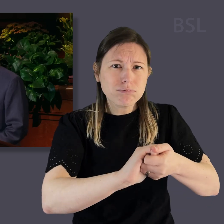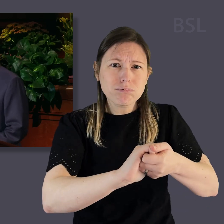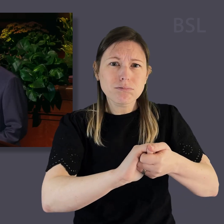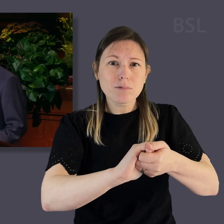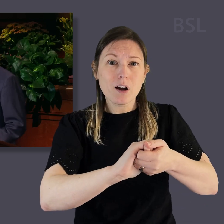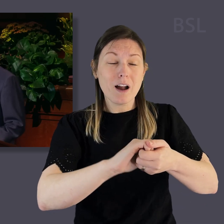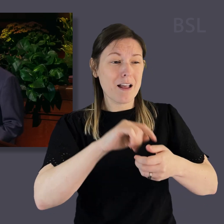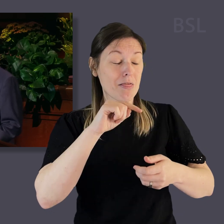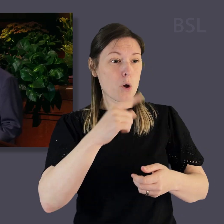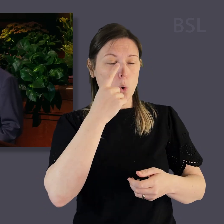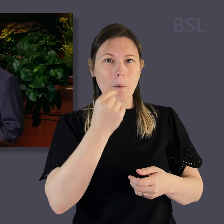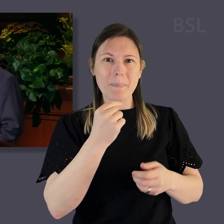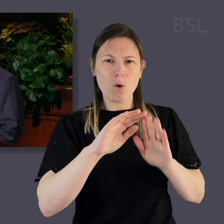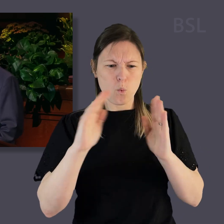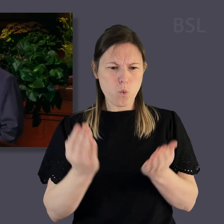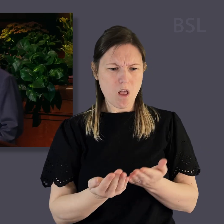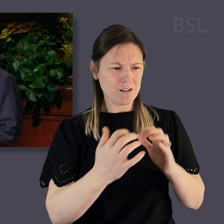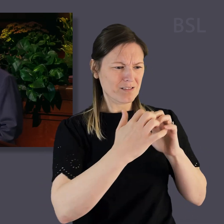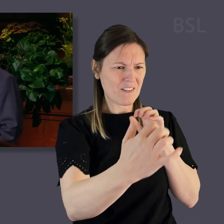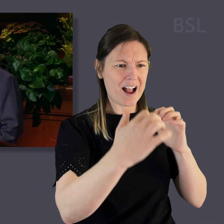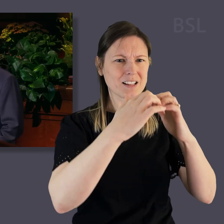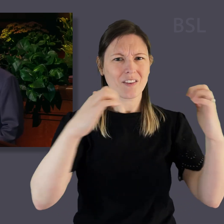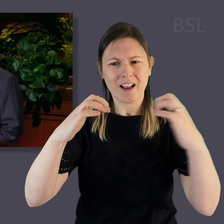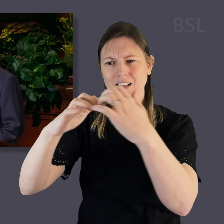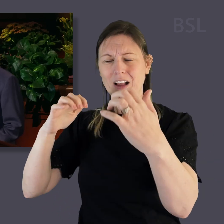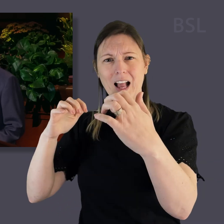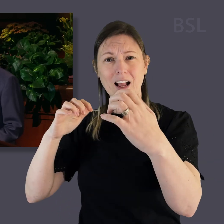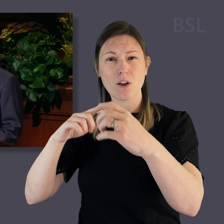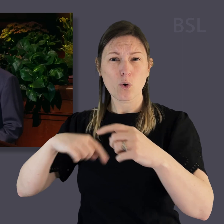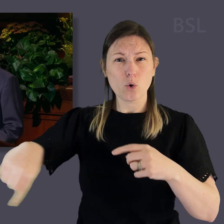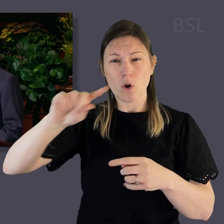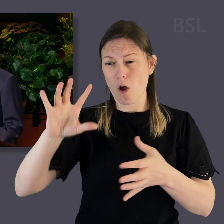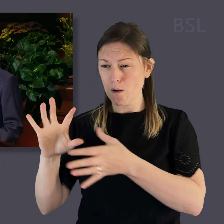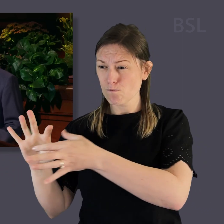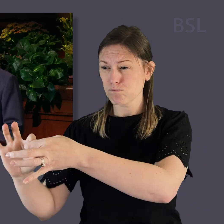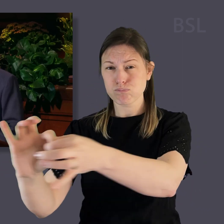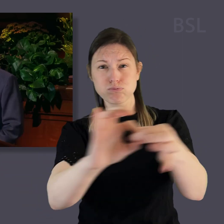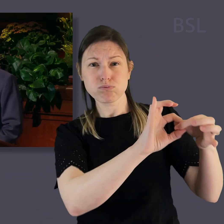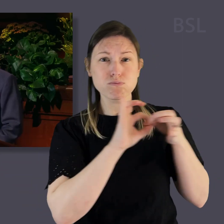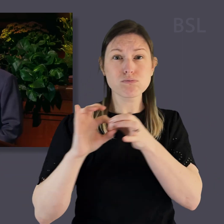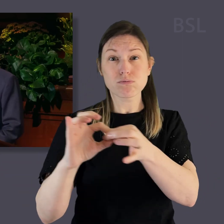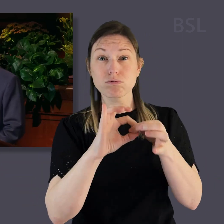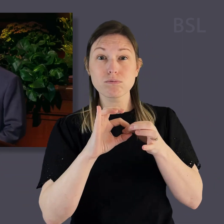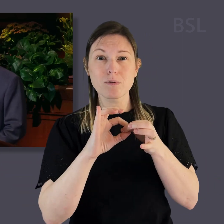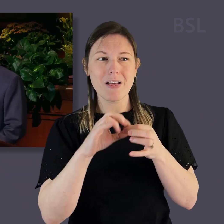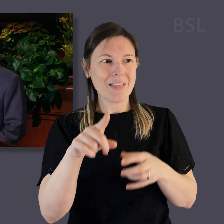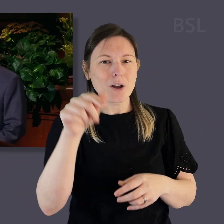He added, "this may well be one of the only teachings that can unite this world that is so divided"